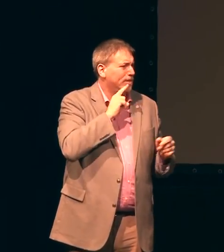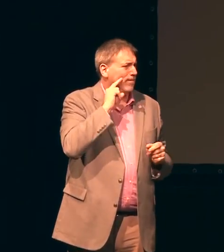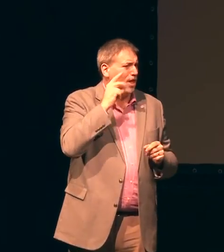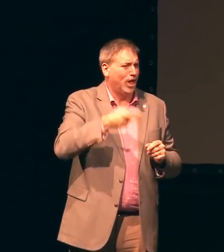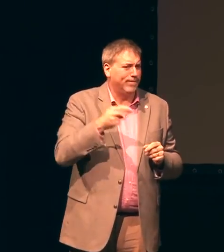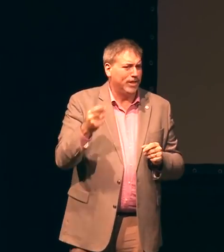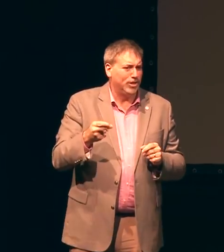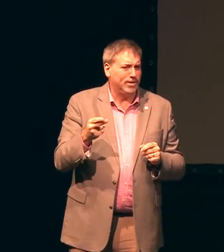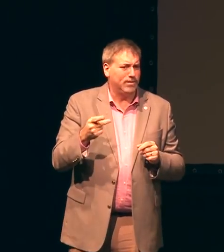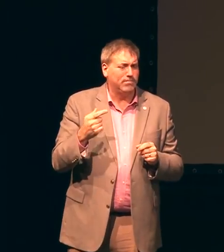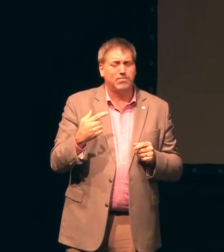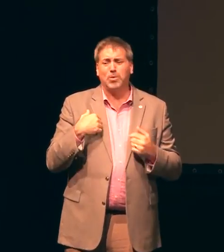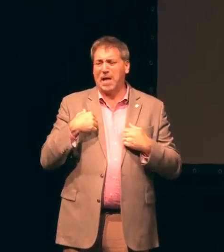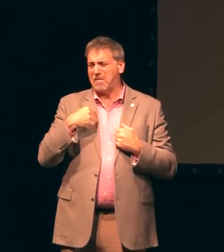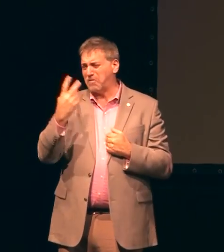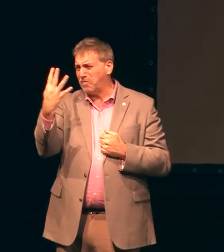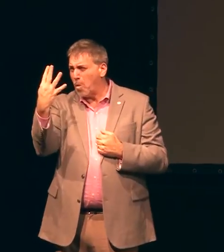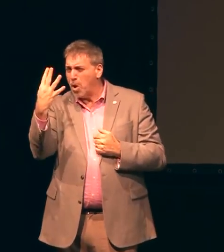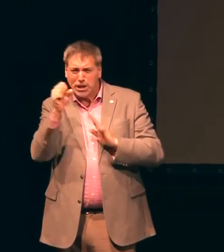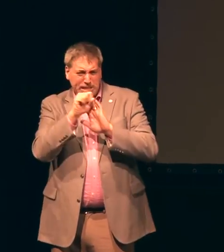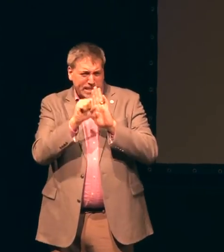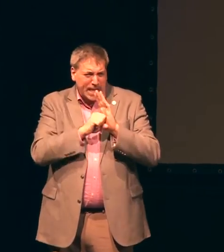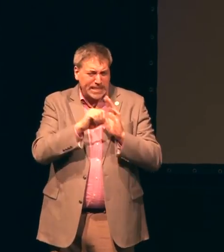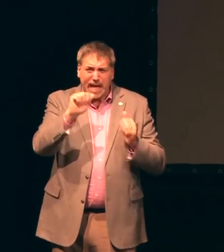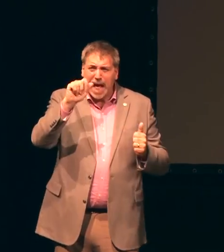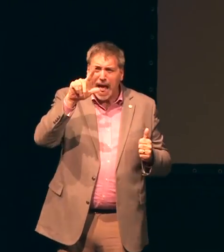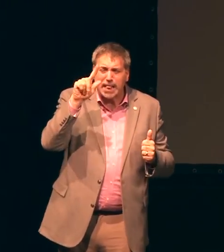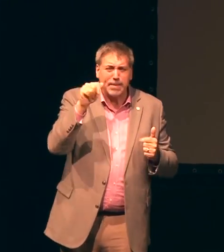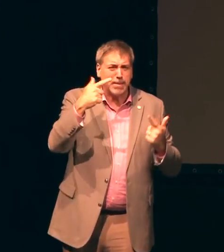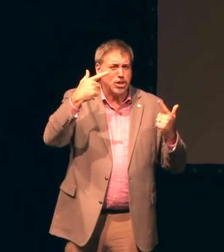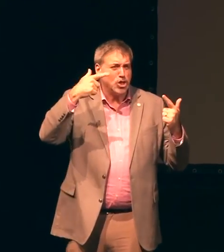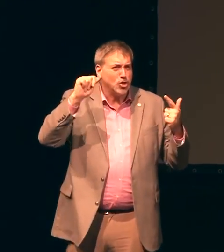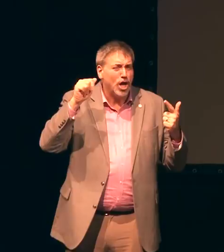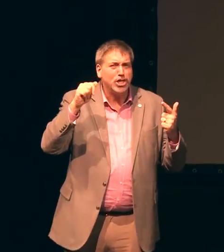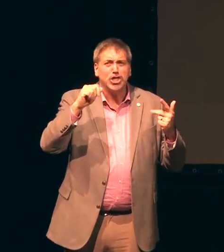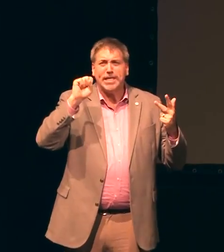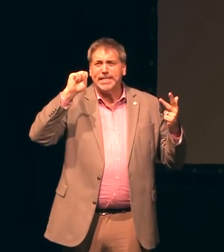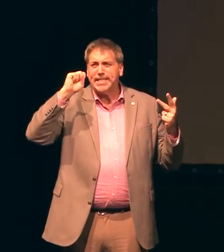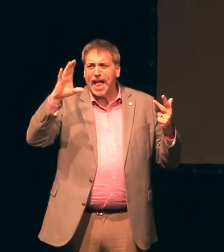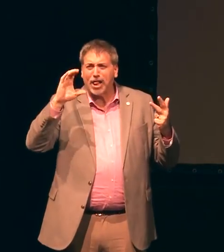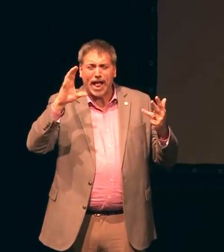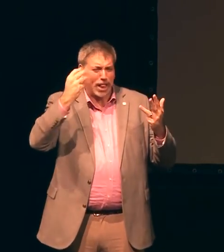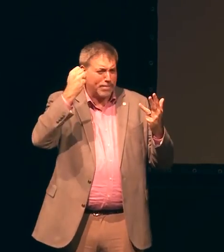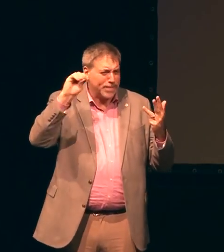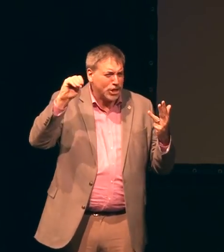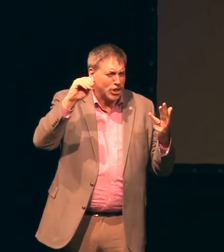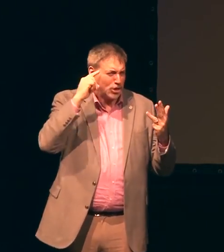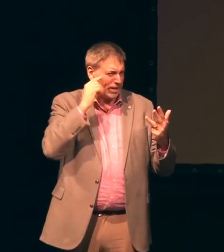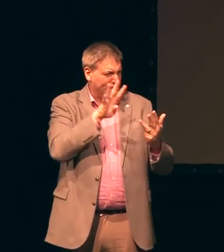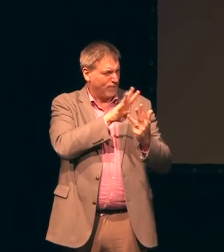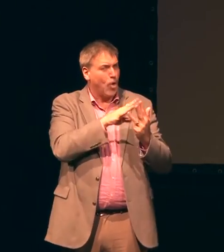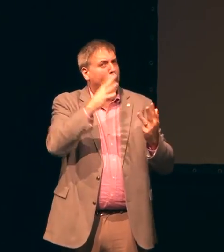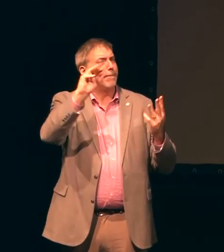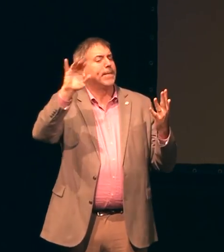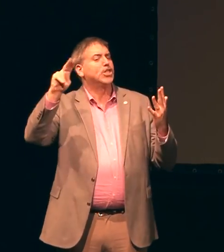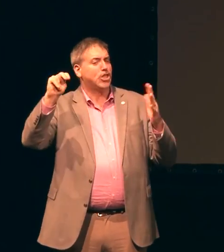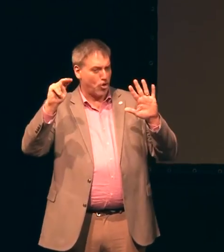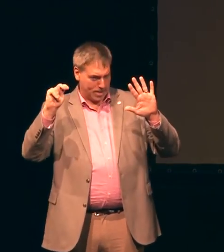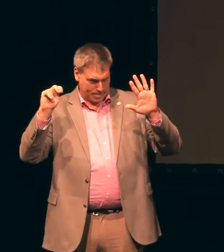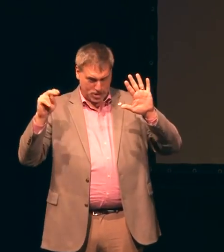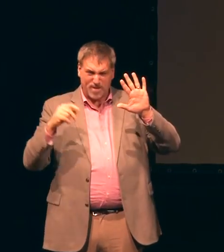mental health services for Deaf and hard of hearing. There are four states, Alabama,